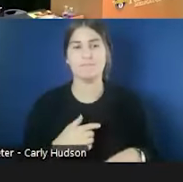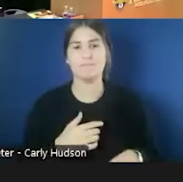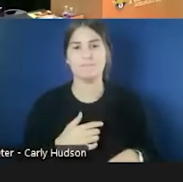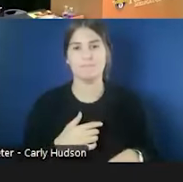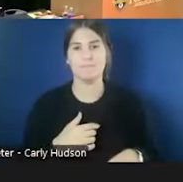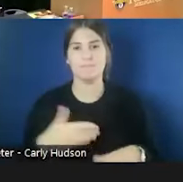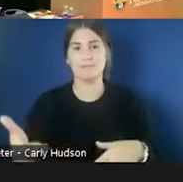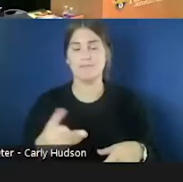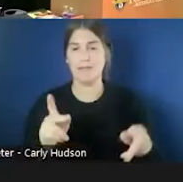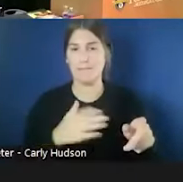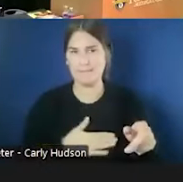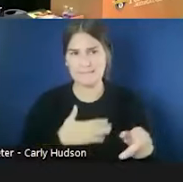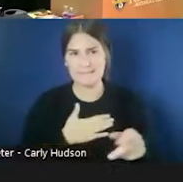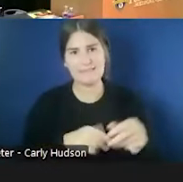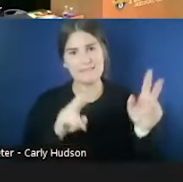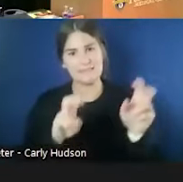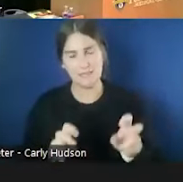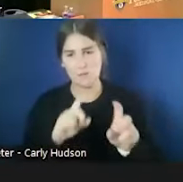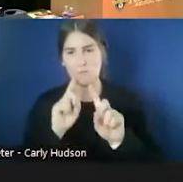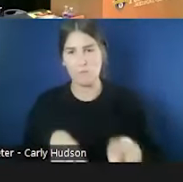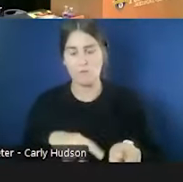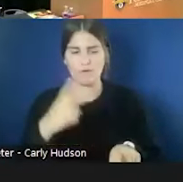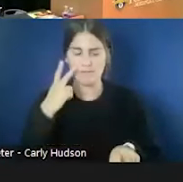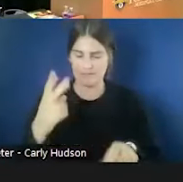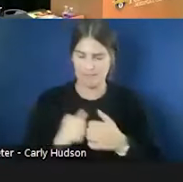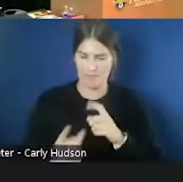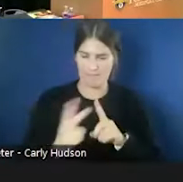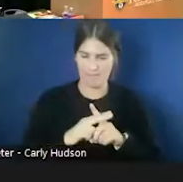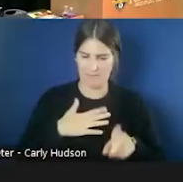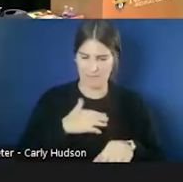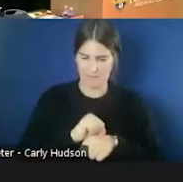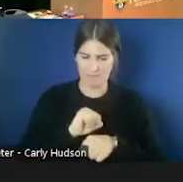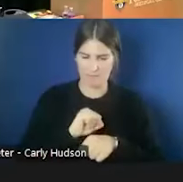read it and consider how it applies to your life and your work and what impact you can make on it